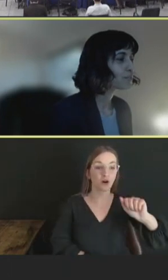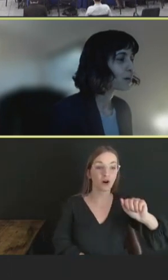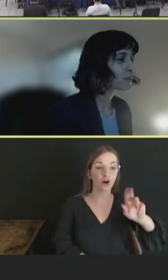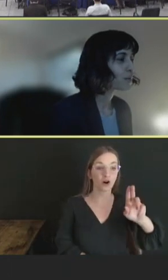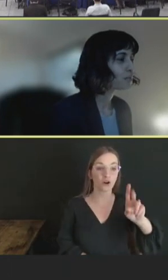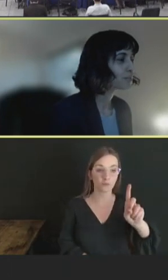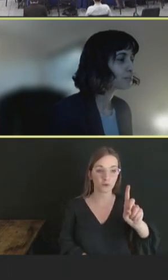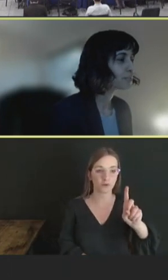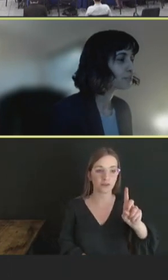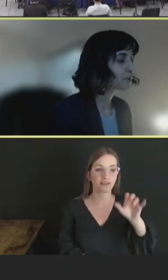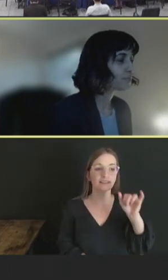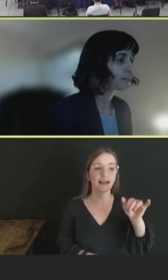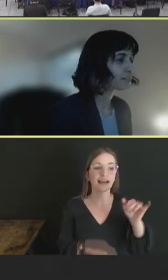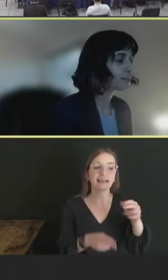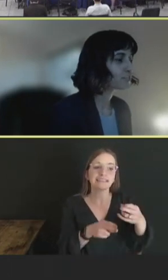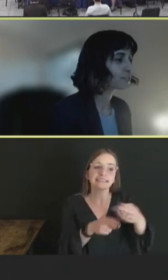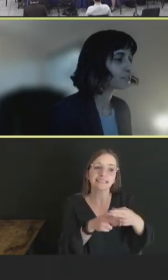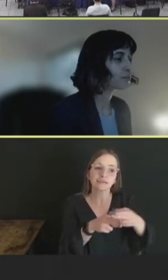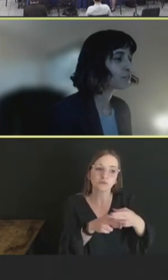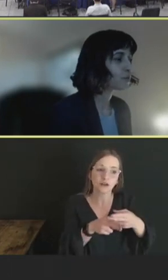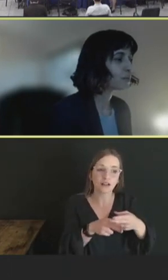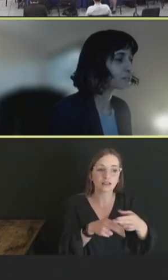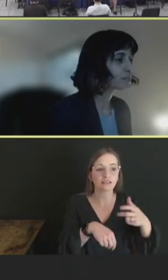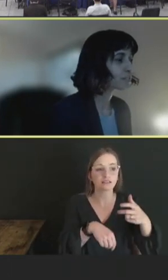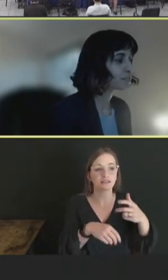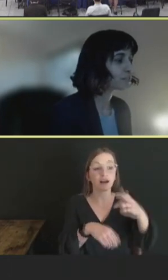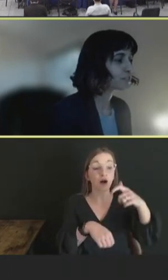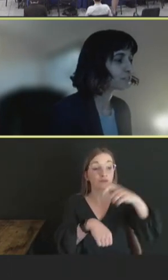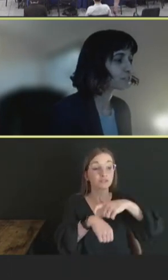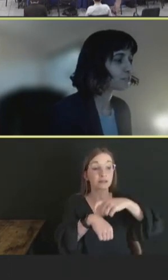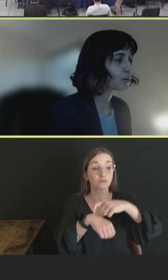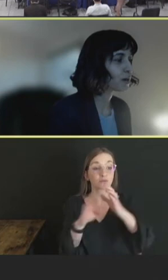of autoimmune diseases with vaccination overall is not sufficient to support a